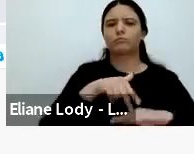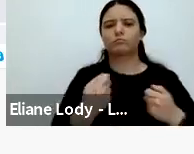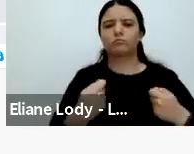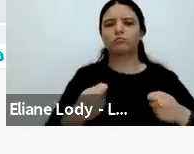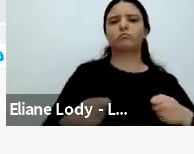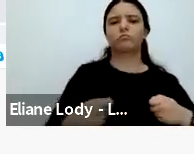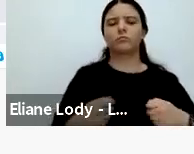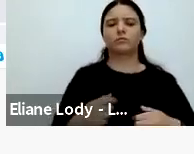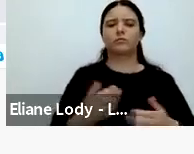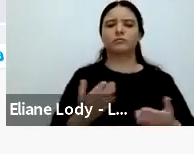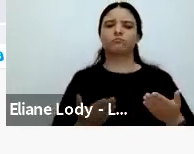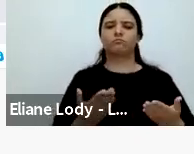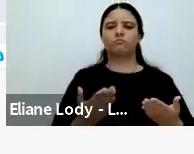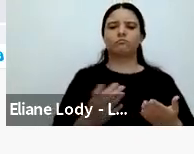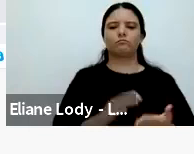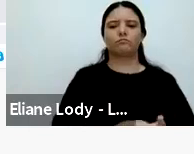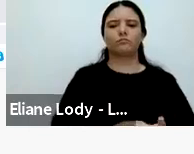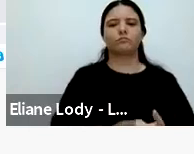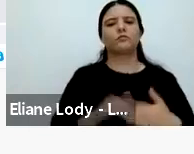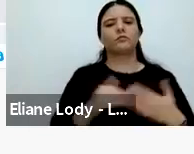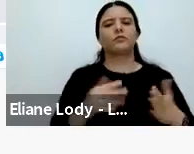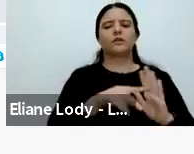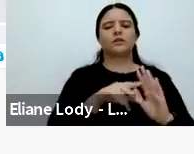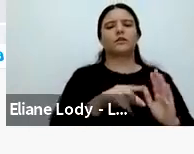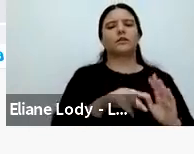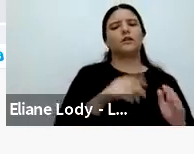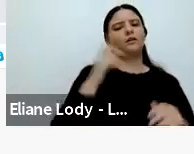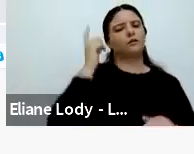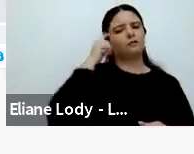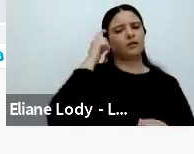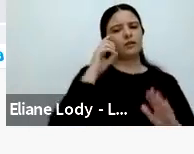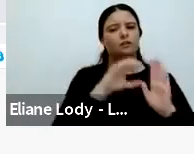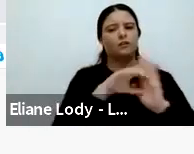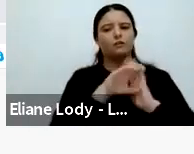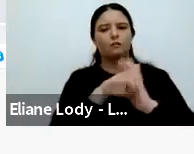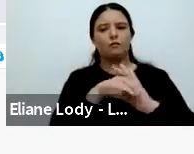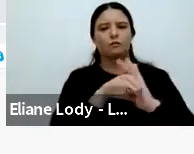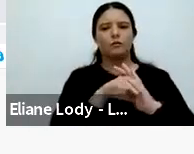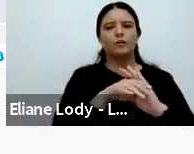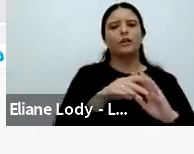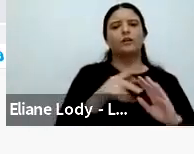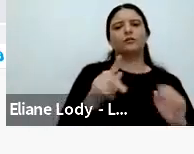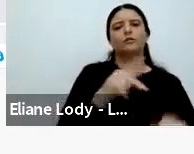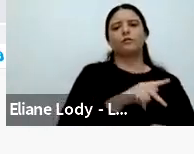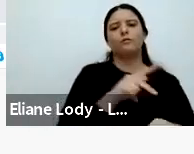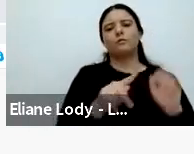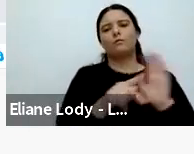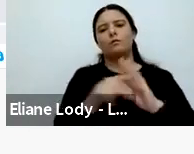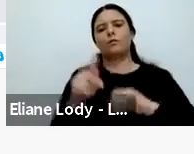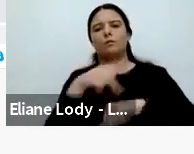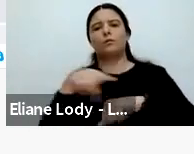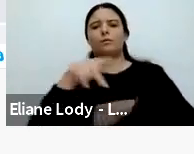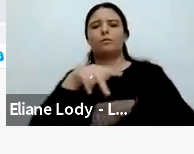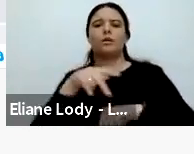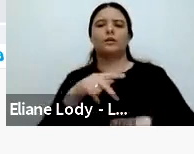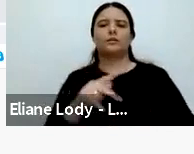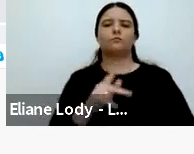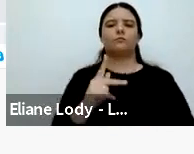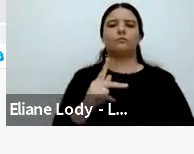way if such a thing as possible. . But the Exploring . But the Exploring a concert . But the Exploring a concept like patriotism and like patriotism. And in the United States, every in the United States, everybody